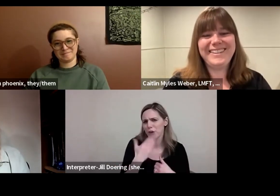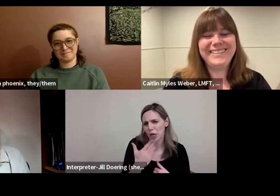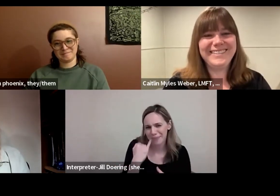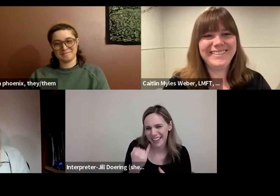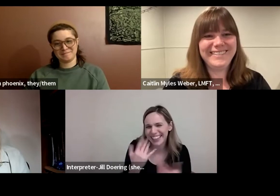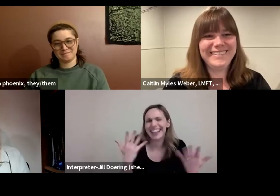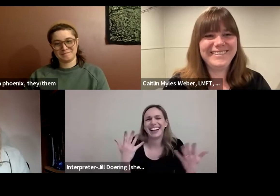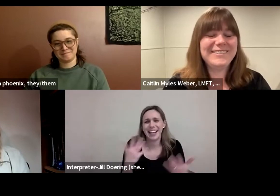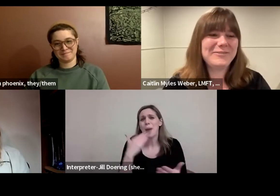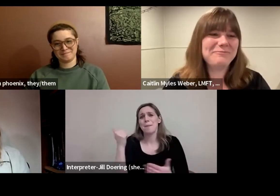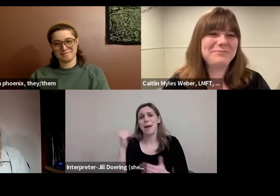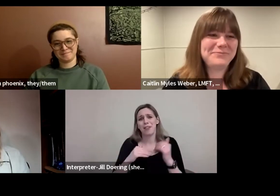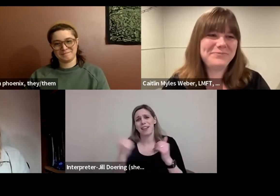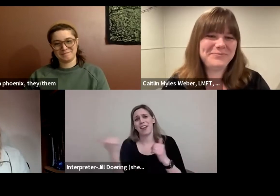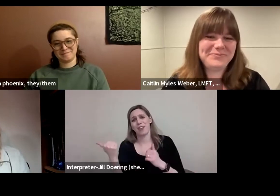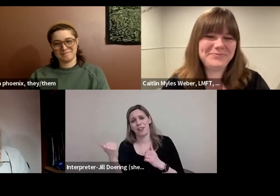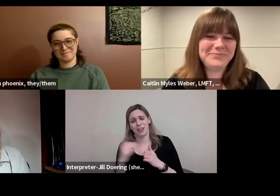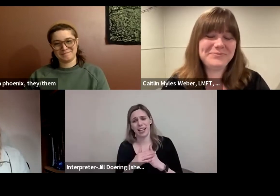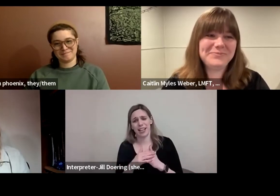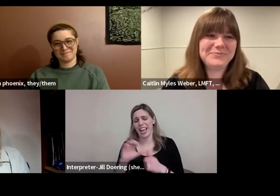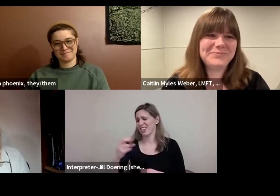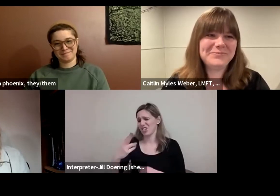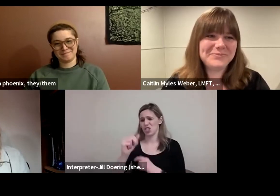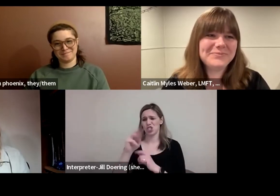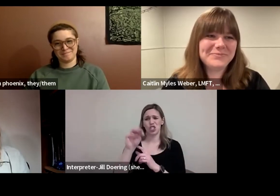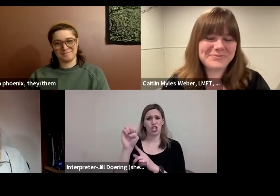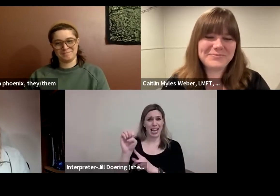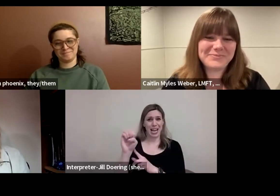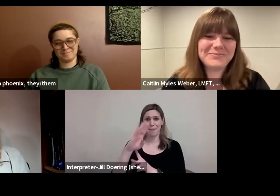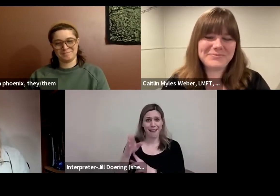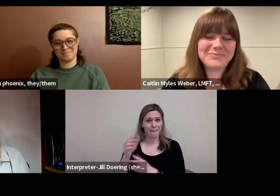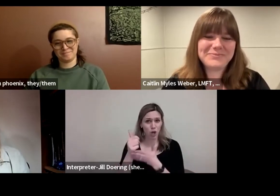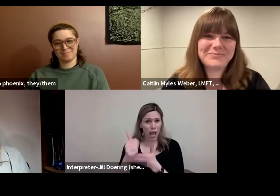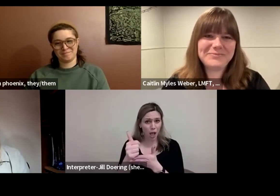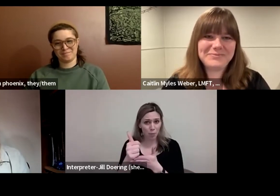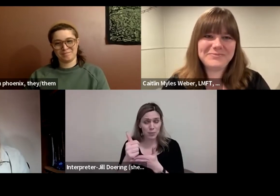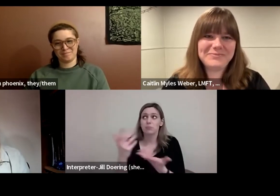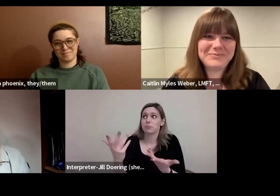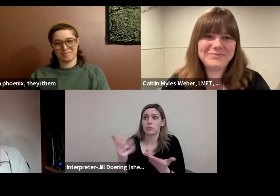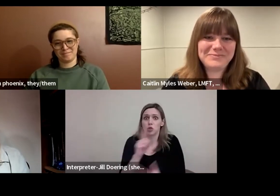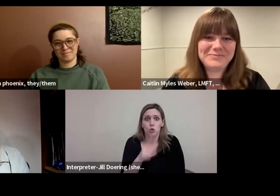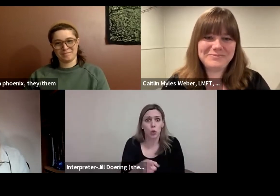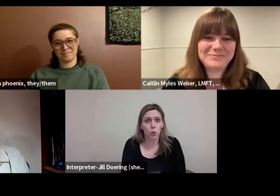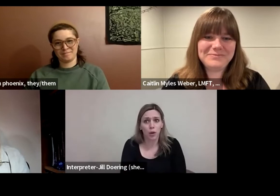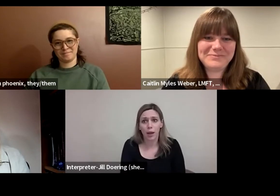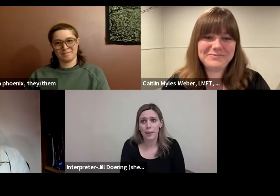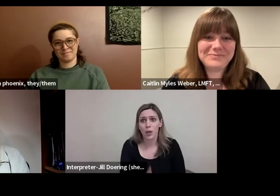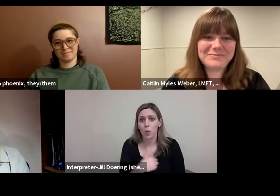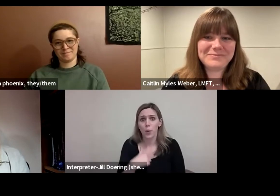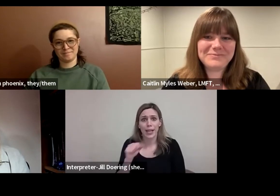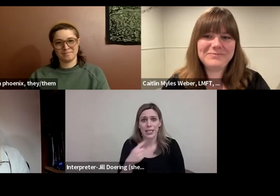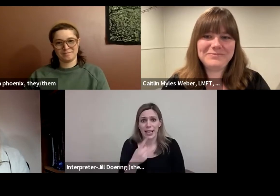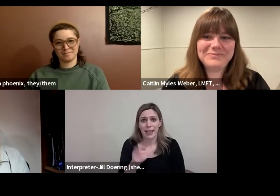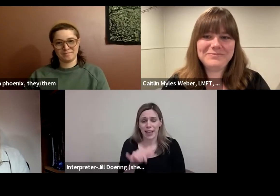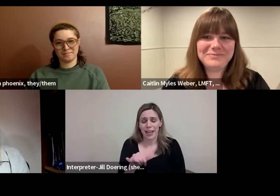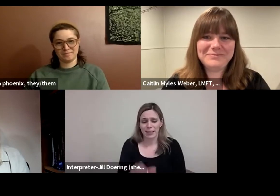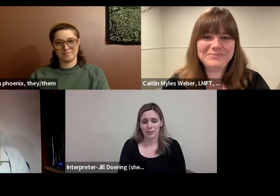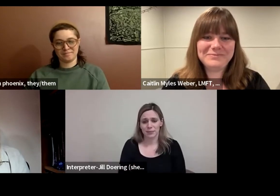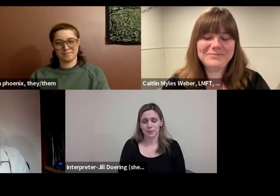And I love that line about like, shame never helps anything and it's 'cause it's true, right? I mean like, you know, we could say stuff to people and it's not gonna change their behaviors